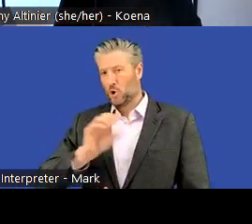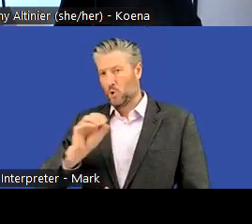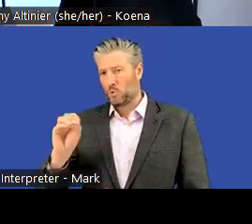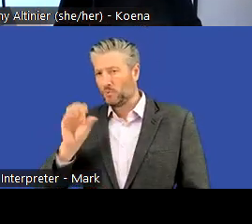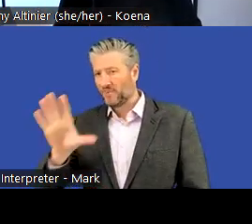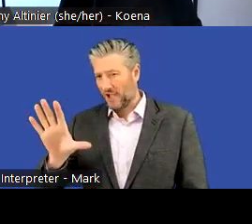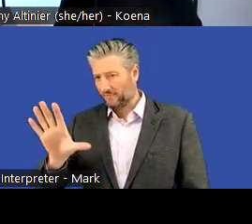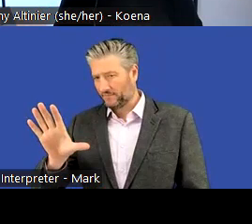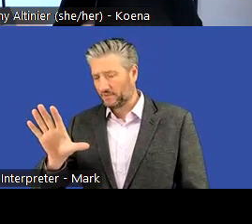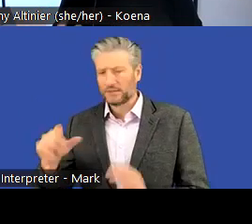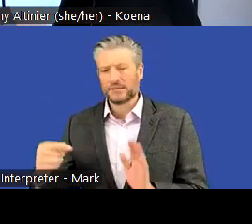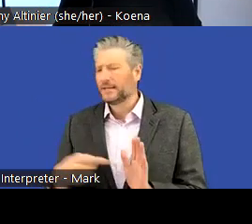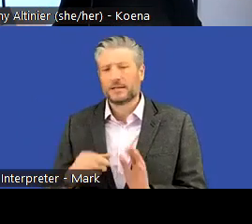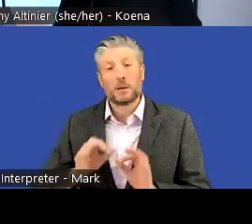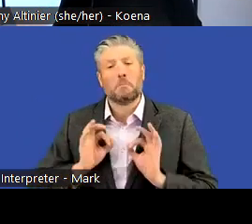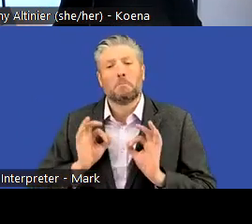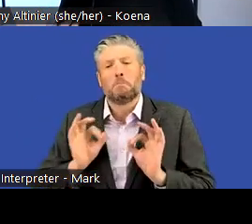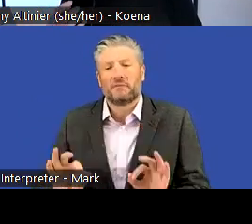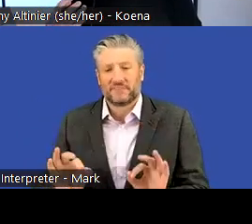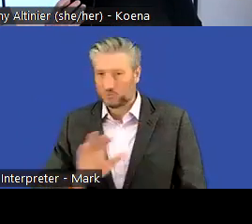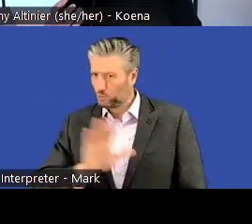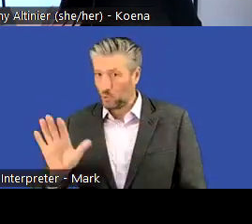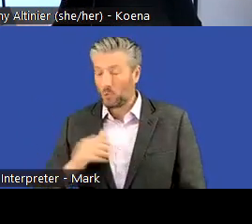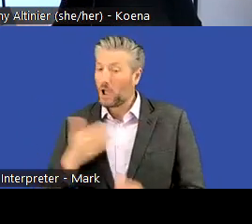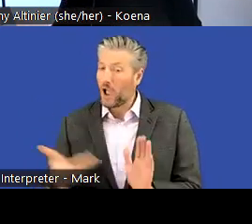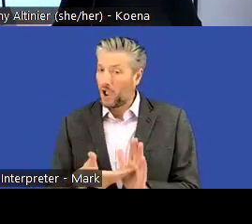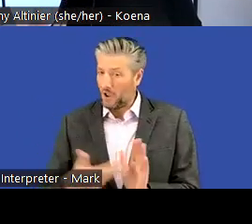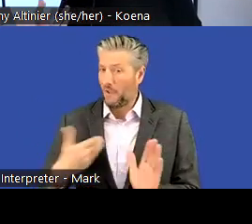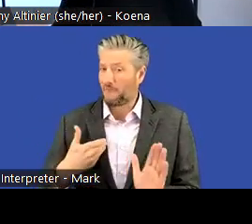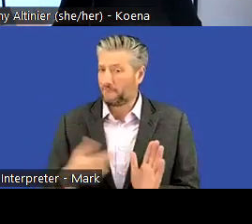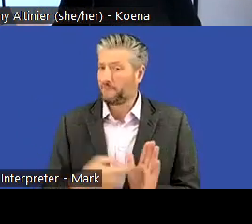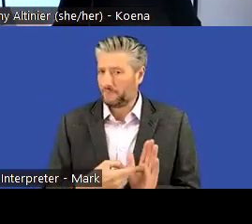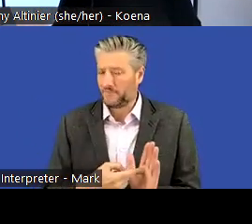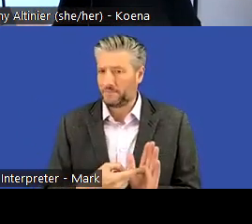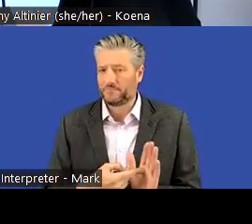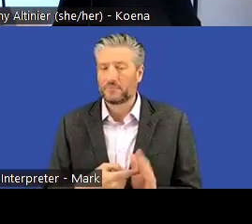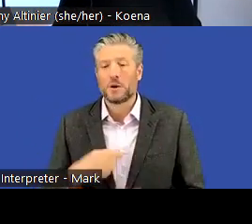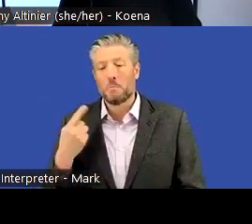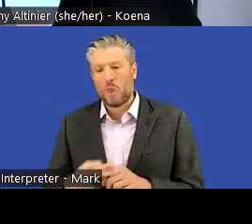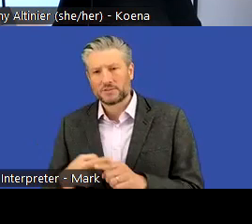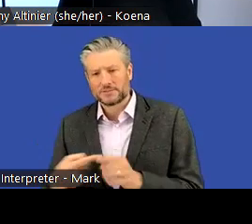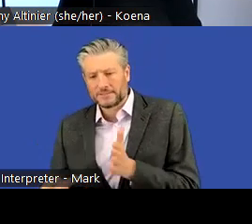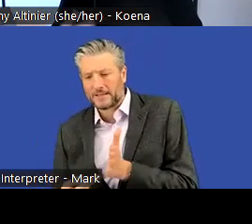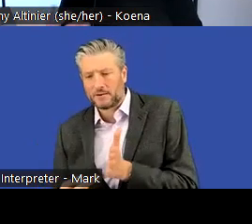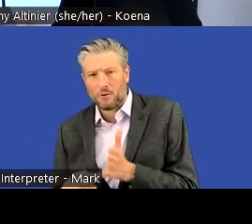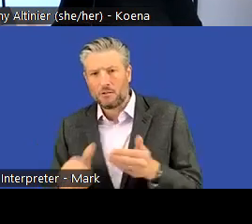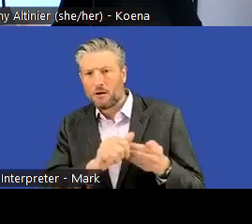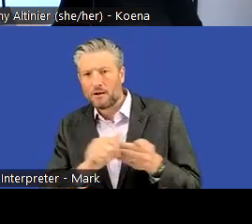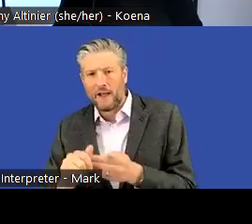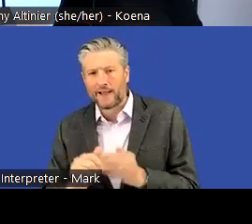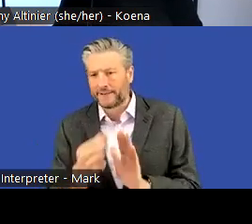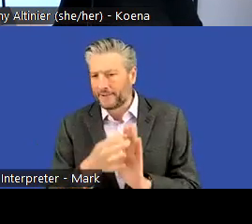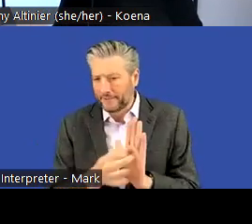it was there, and we already had technical guidelines in French and people who were trained